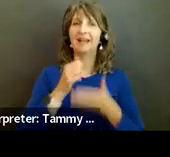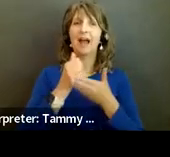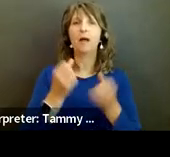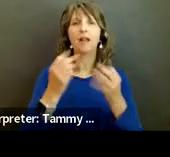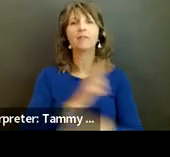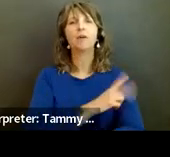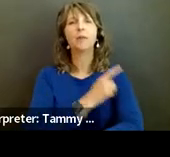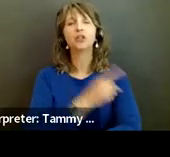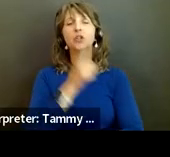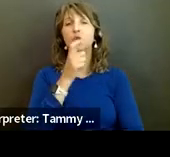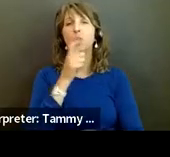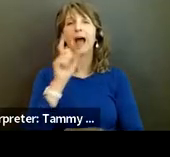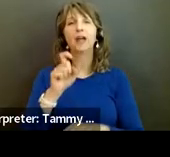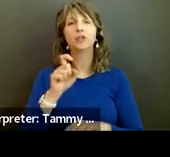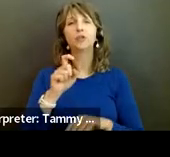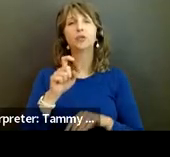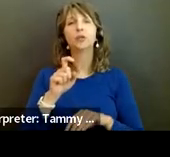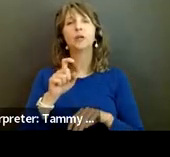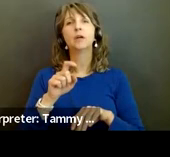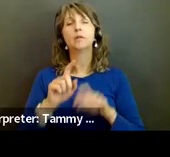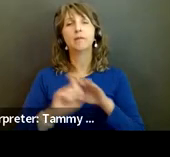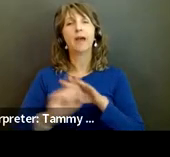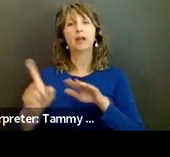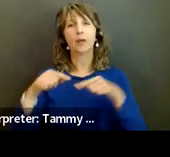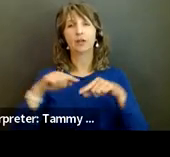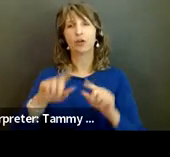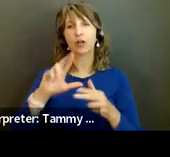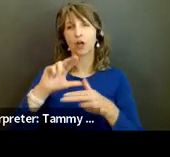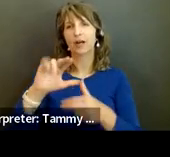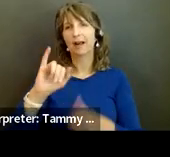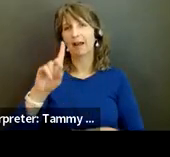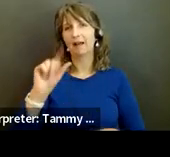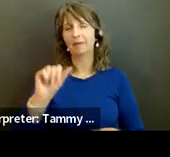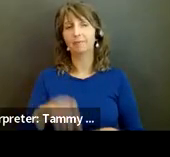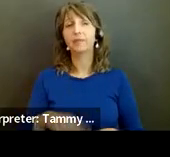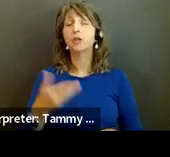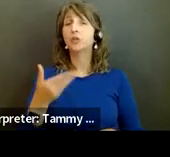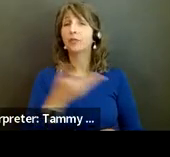So there is, so this is some information about how to sign up and I'm sure we'll share this with you all if you would like it.